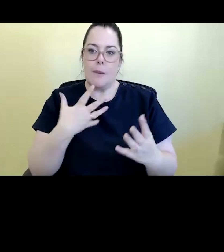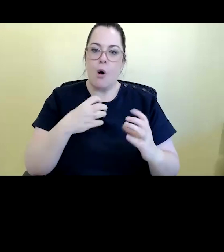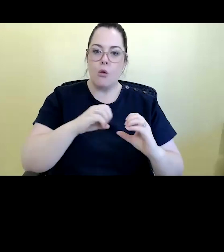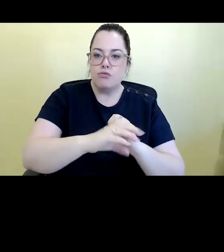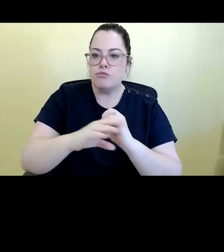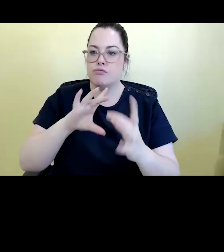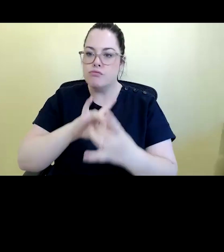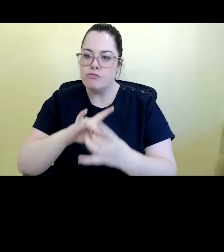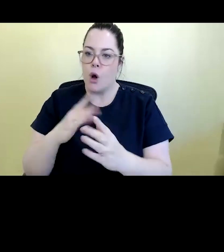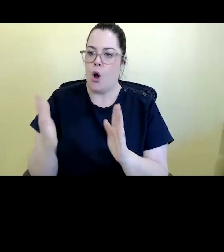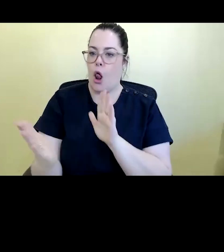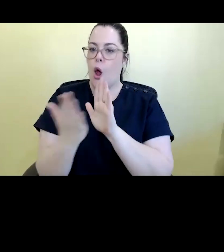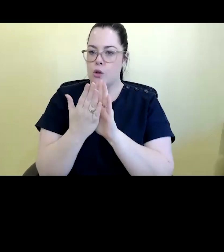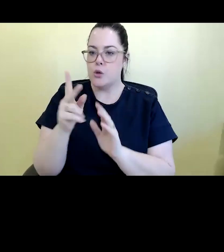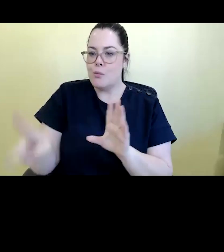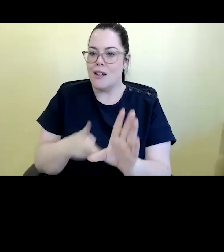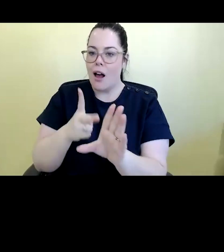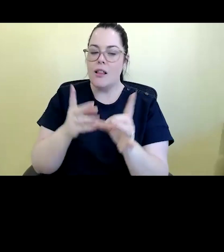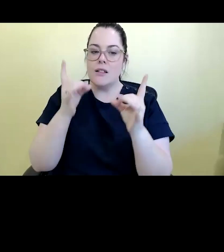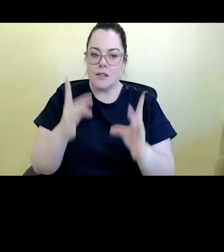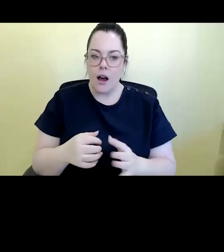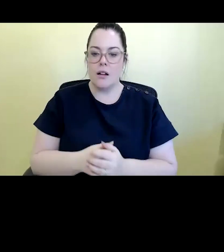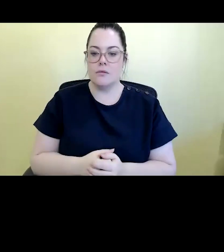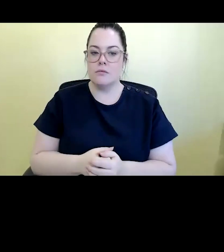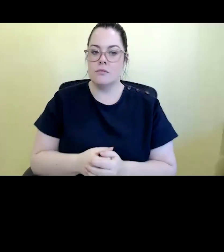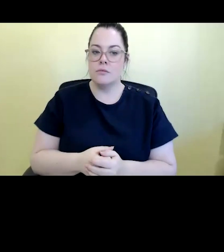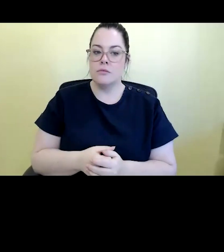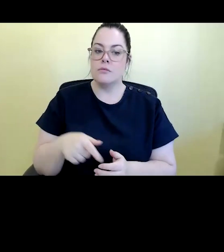prepared and consider the time commitments and approach with Creative Australia,